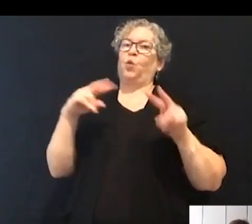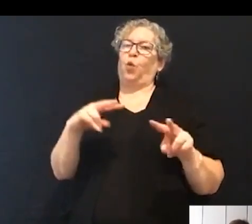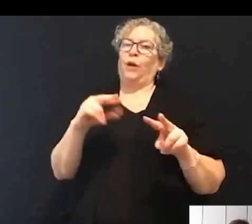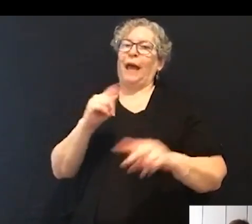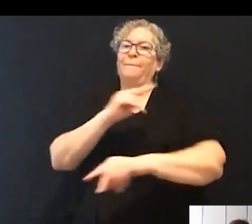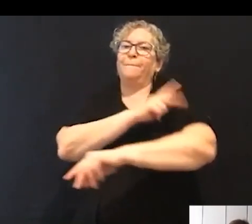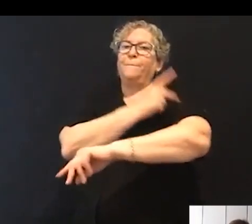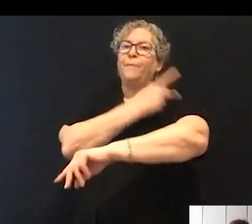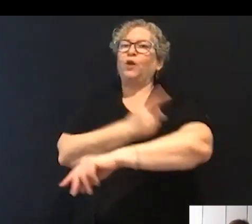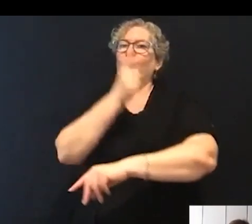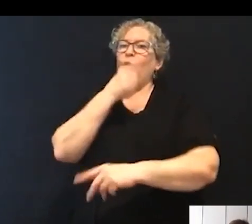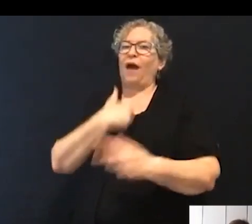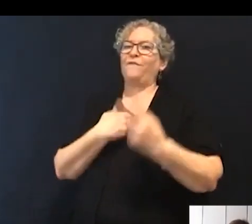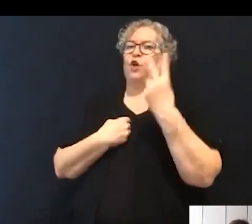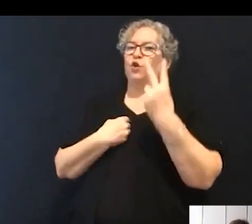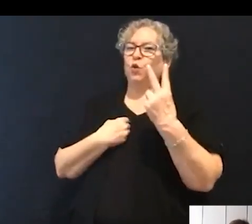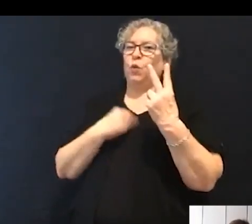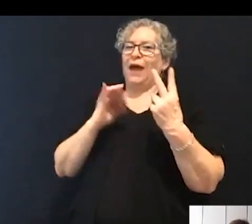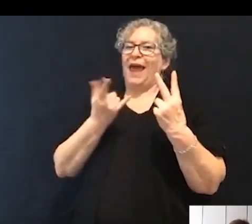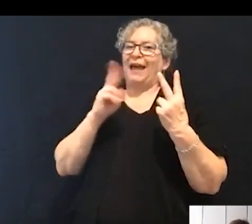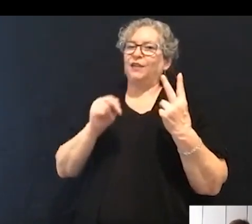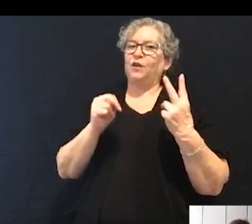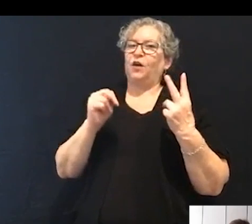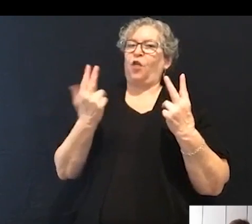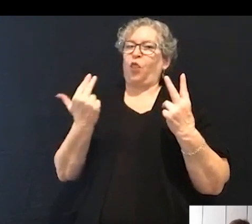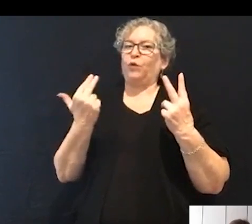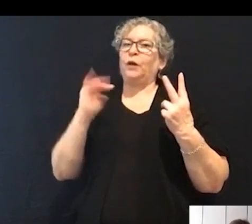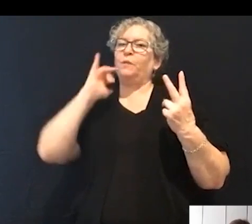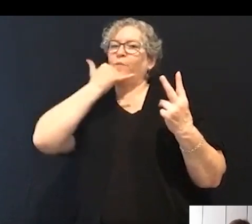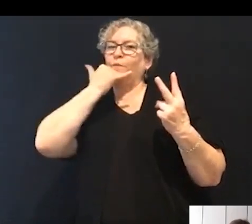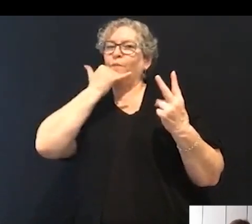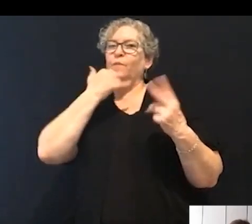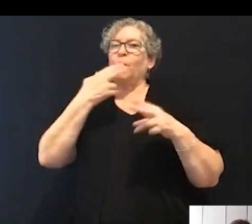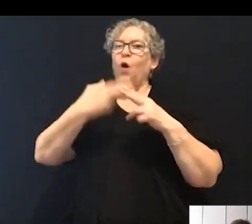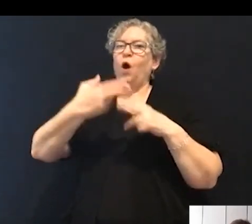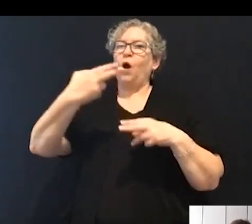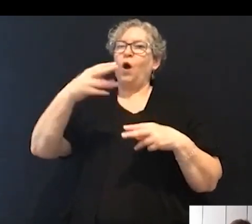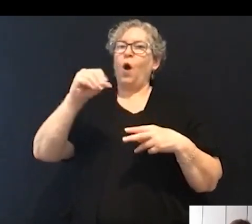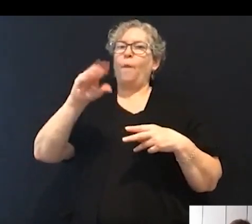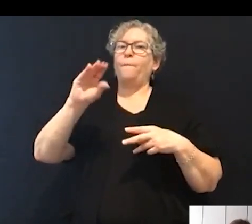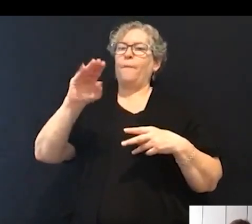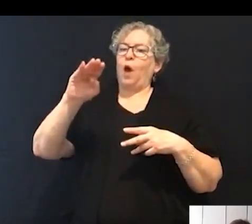that have two Exon 13 mutations, so-called homozygous.